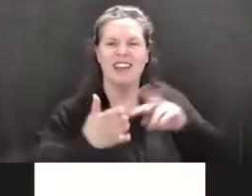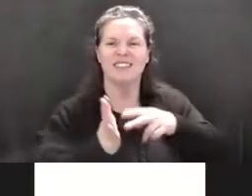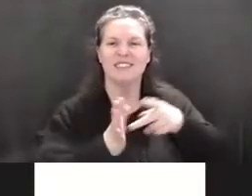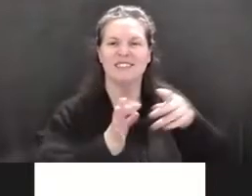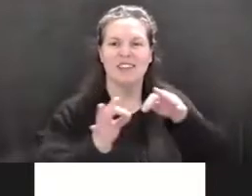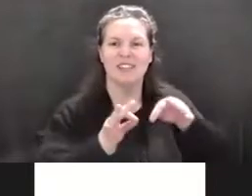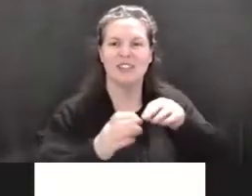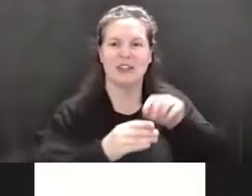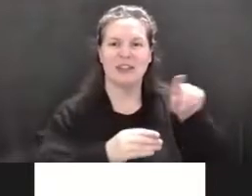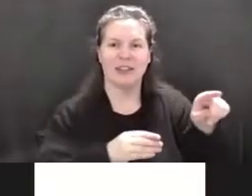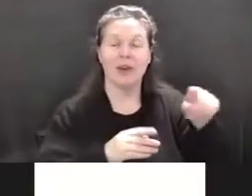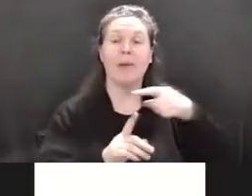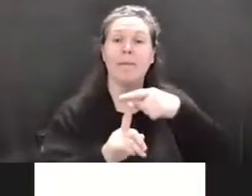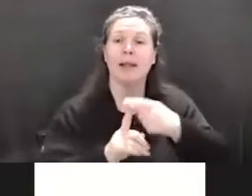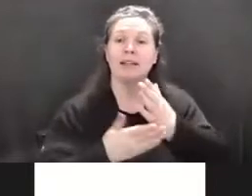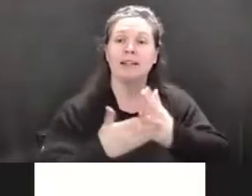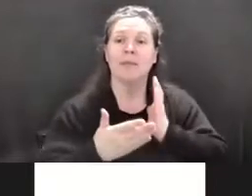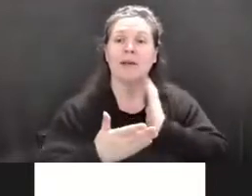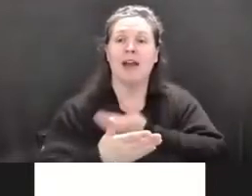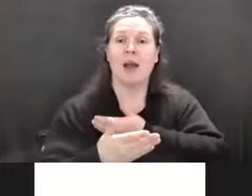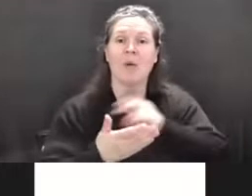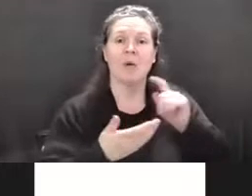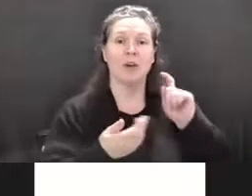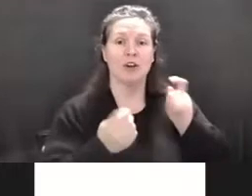as well as some of our edits to that definition over the last week.